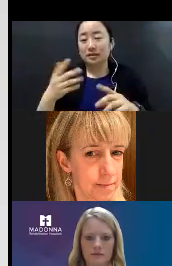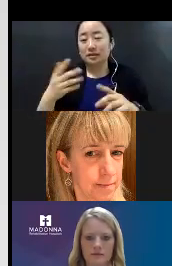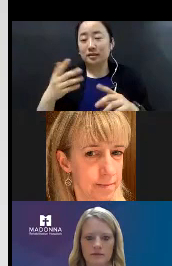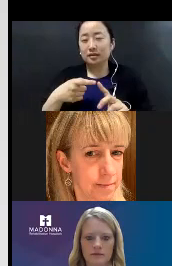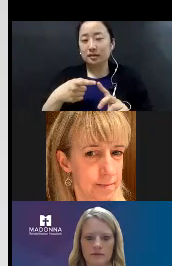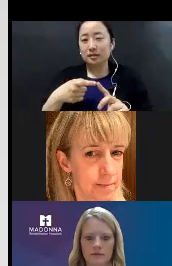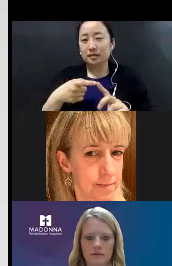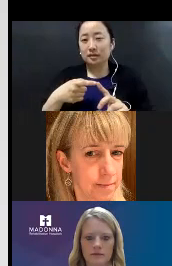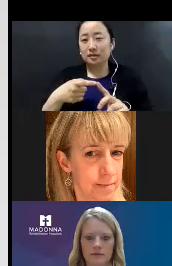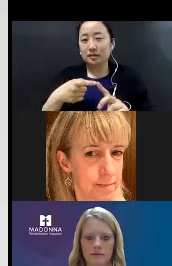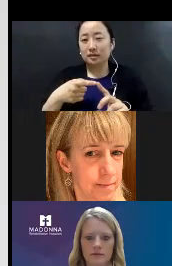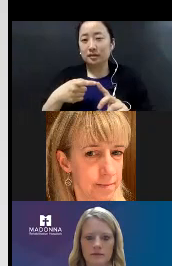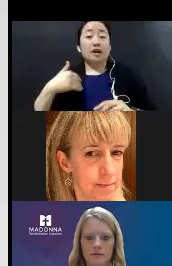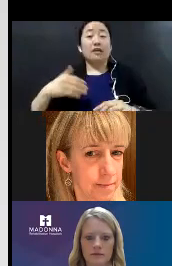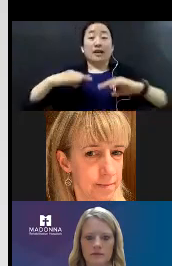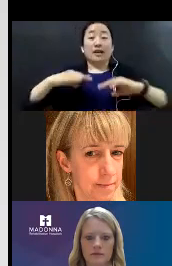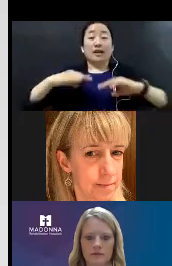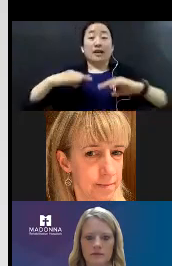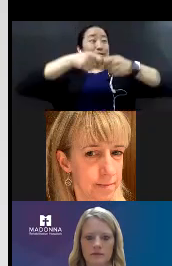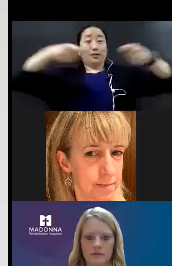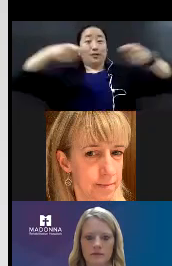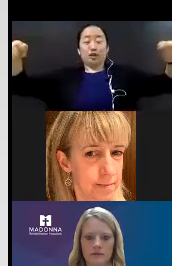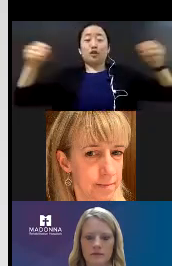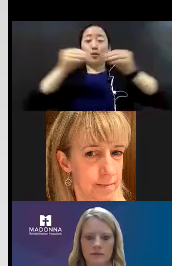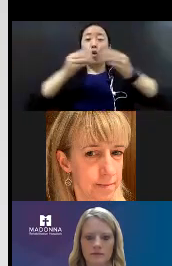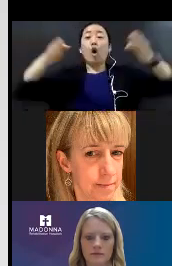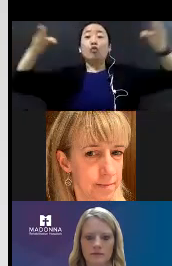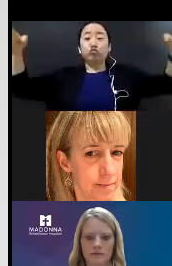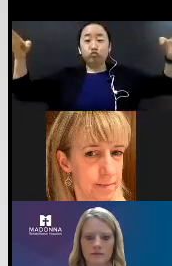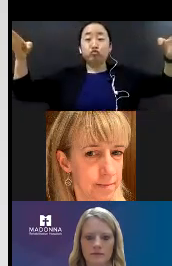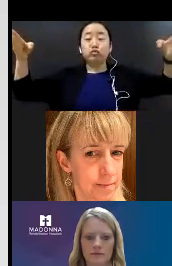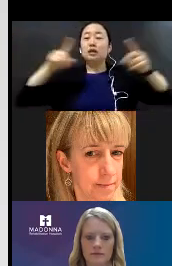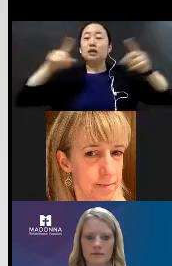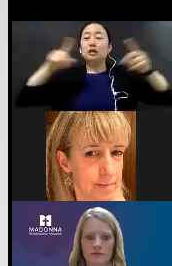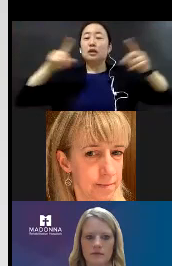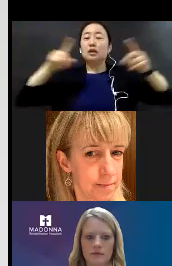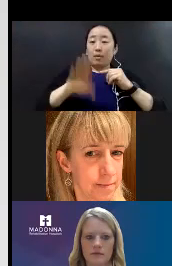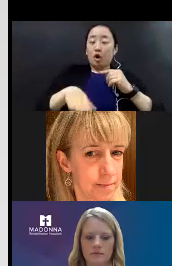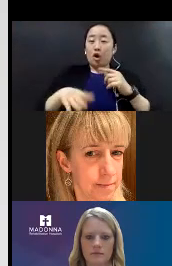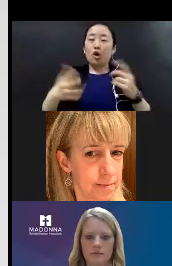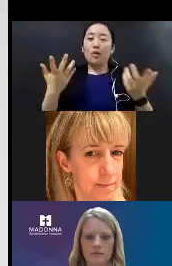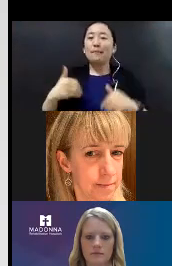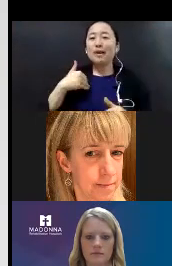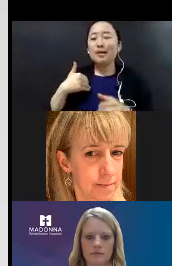BASE BOARDS OR A RETURN HEAT REGISTER. THAT MEASUREMENT CAN BE A BIG DEAL WITH HOME